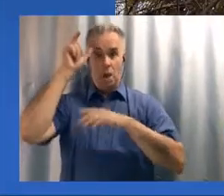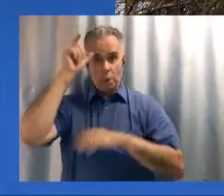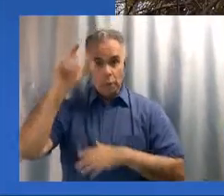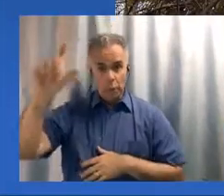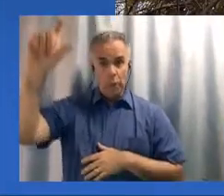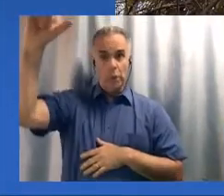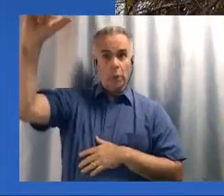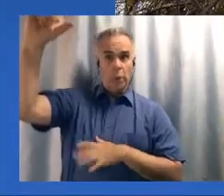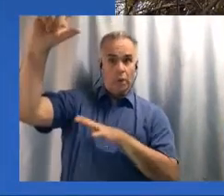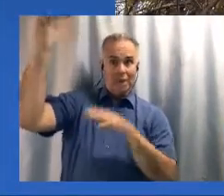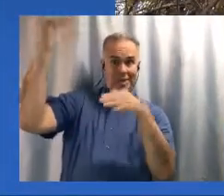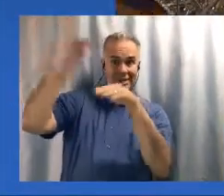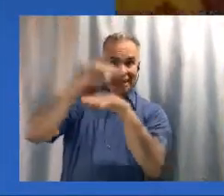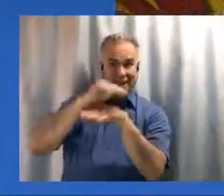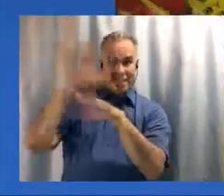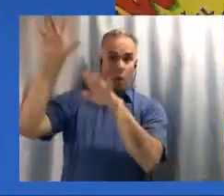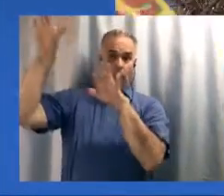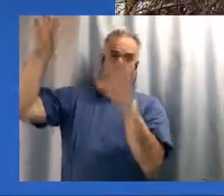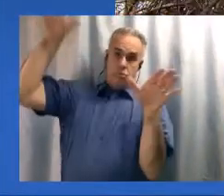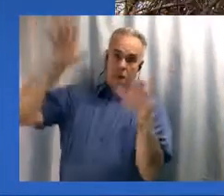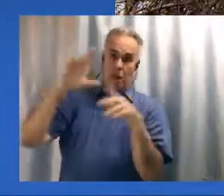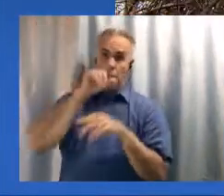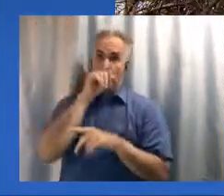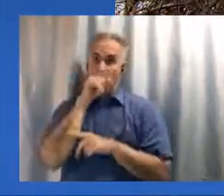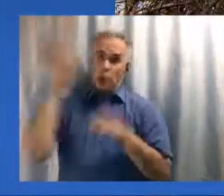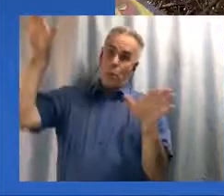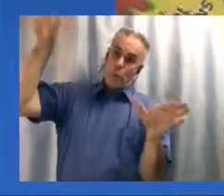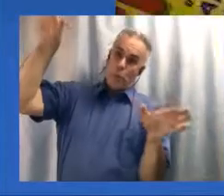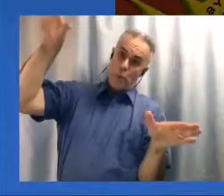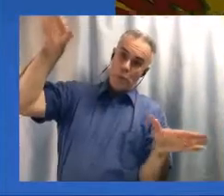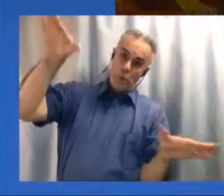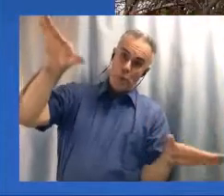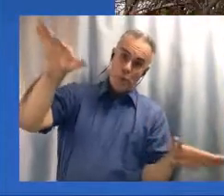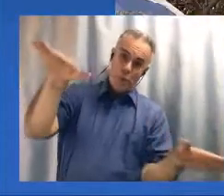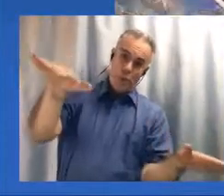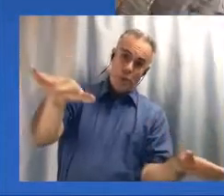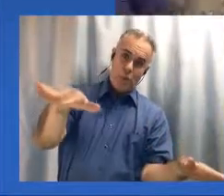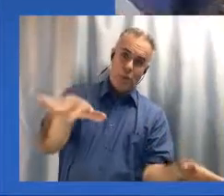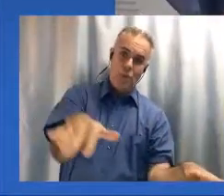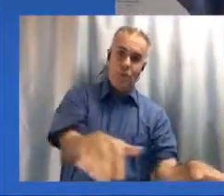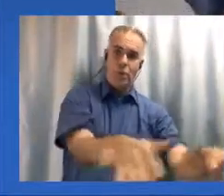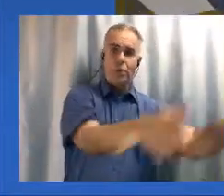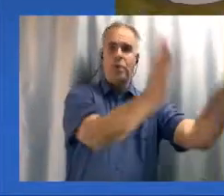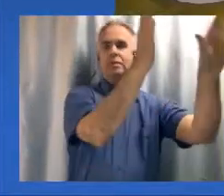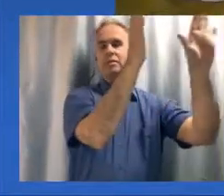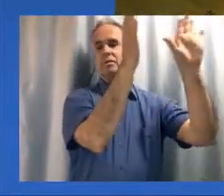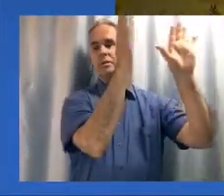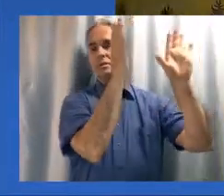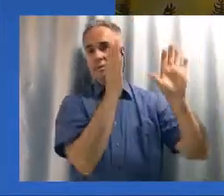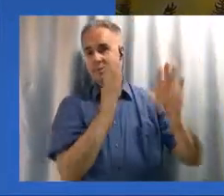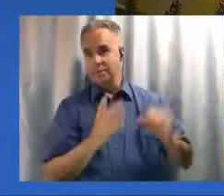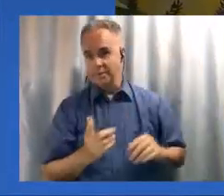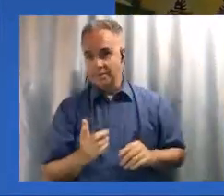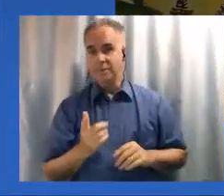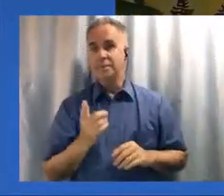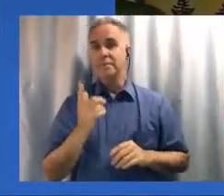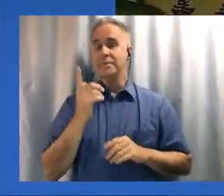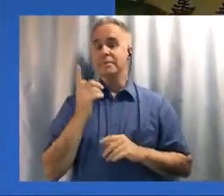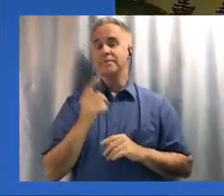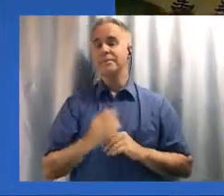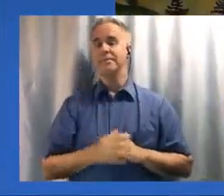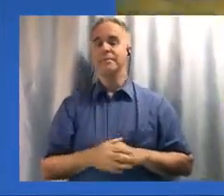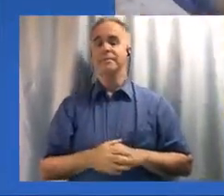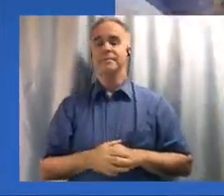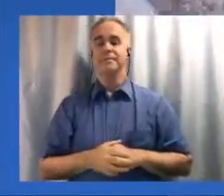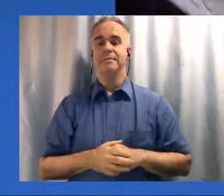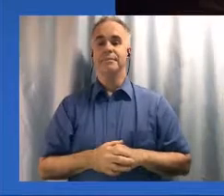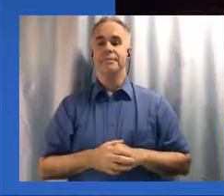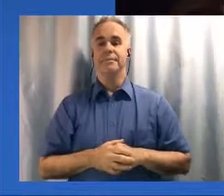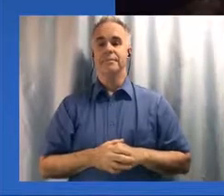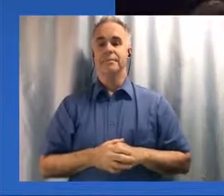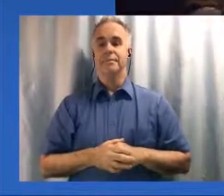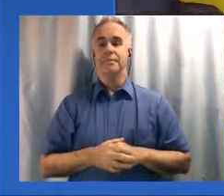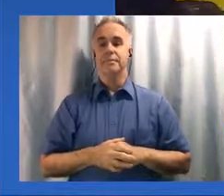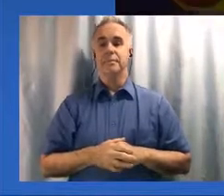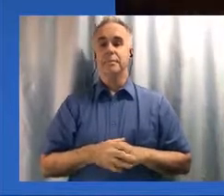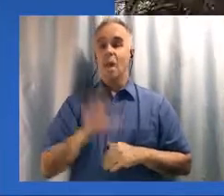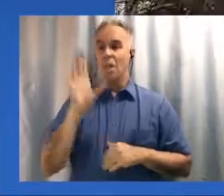On silent wings, a bird swoops down in the moonlight.